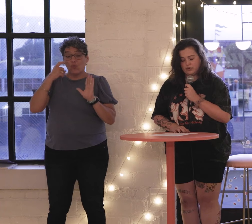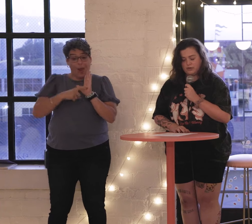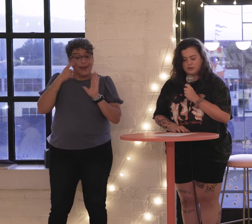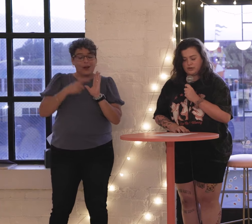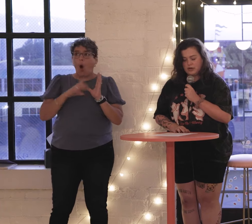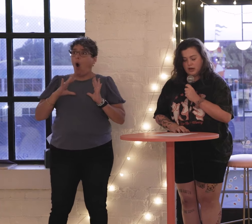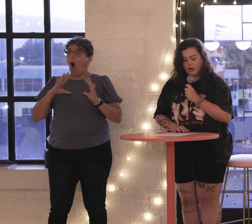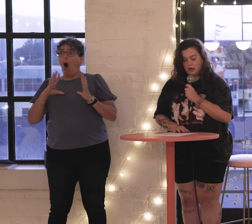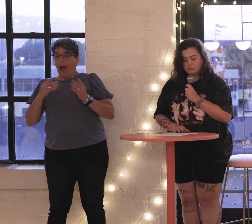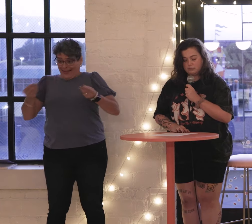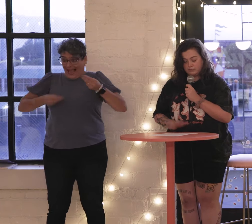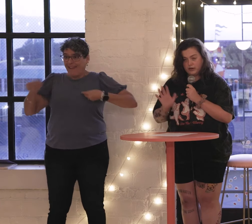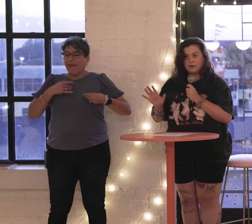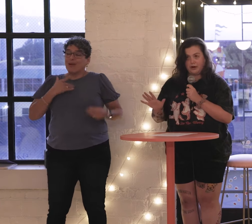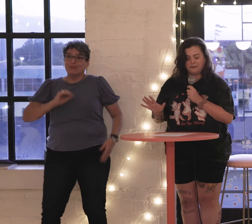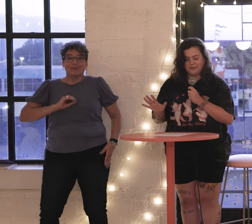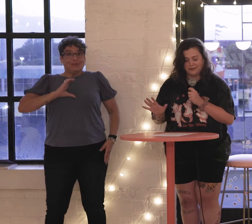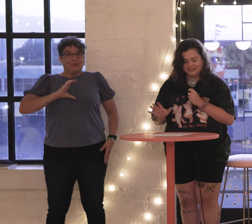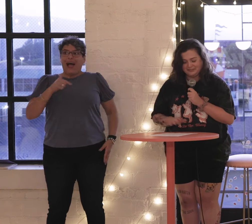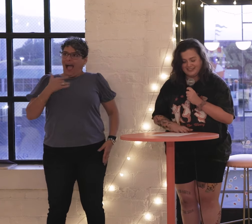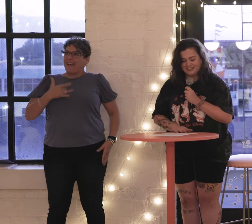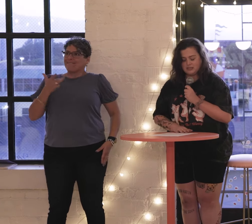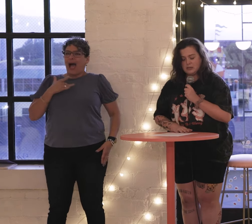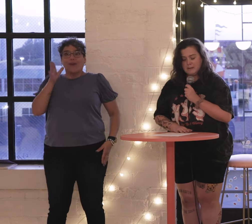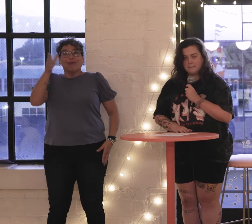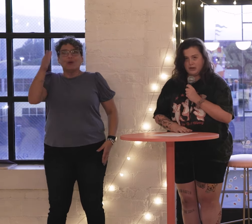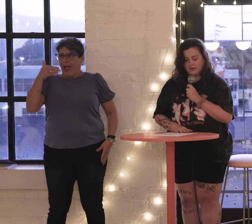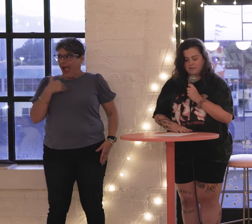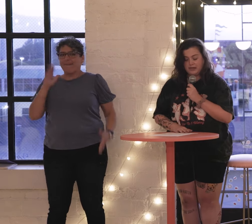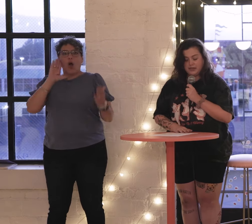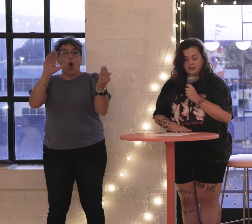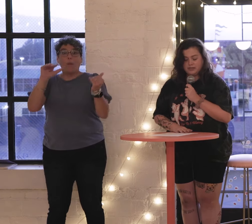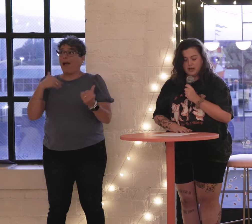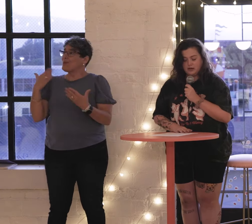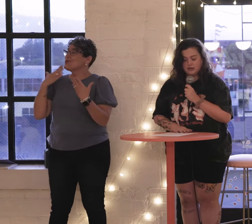for the future, and I'm very grateful for those experiences. But at the end of the day,